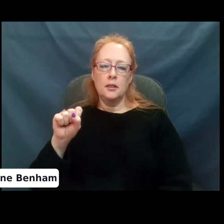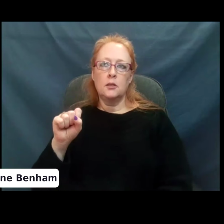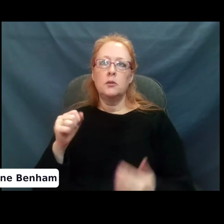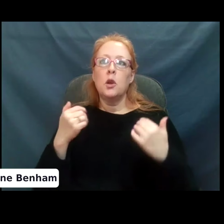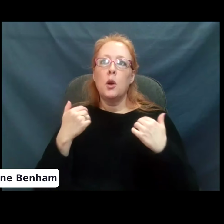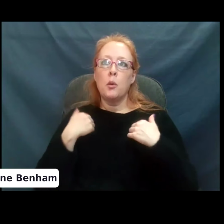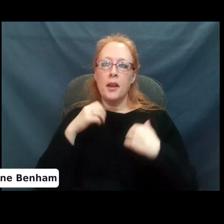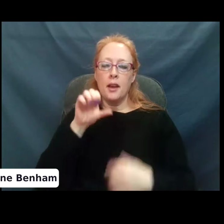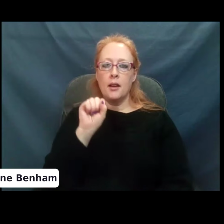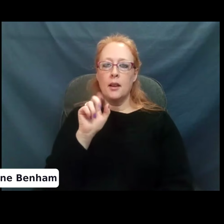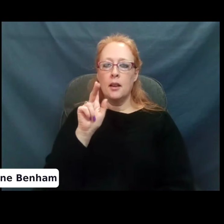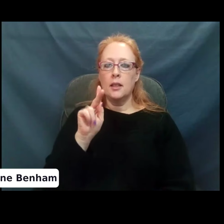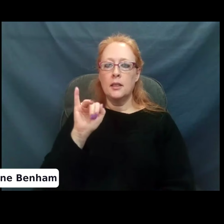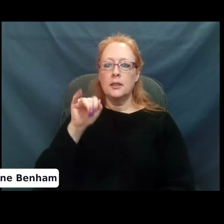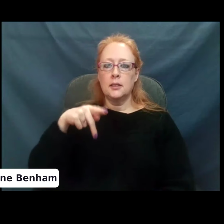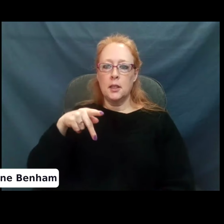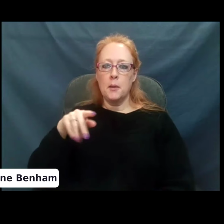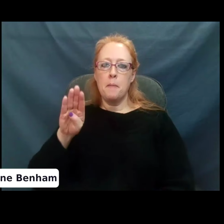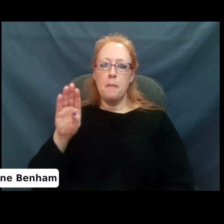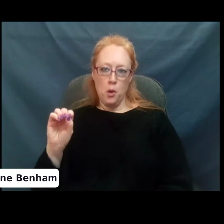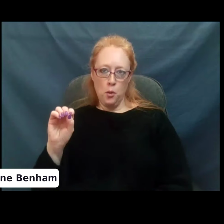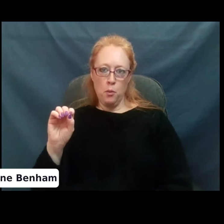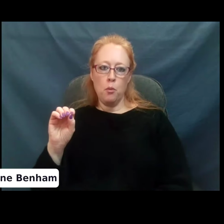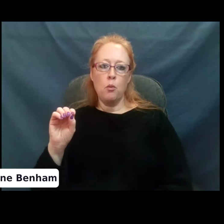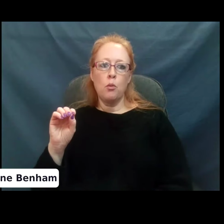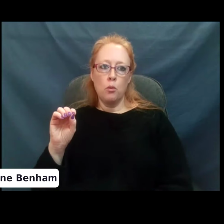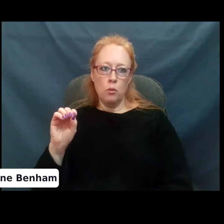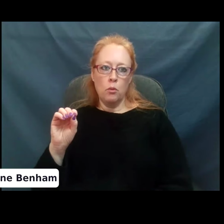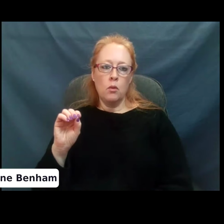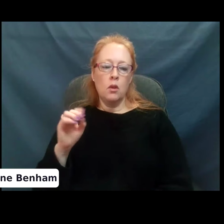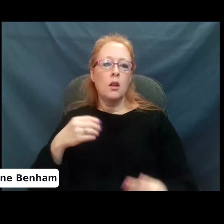Daniel: Yeah, UNO they make a braille version that you can get. We also got skip Bo.